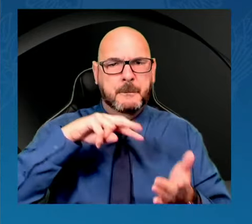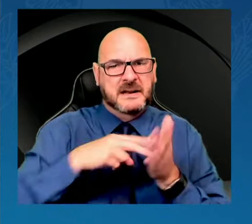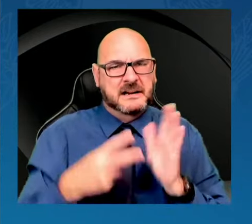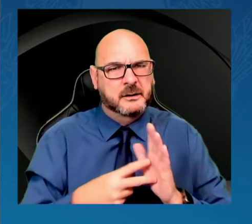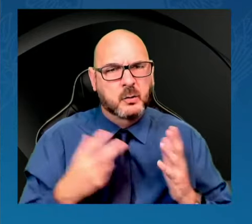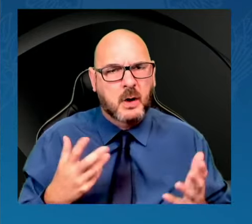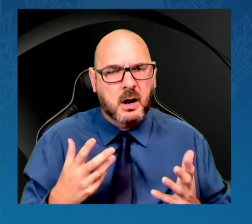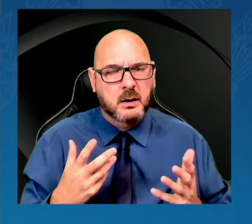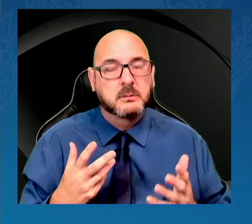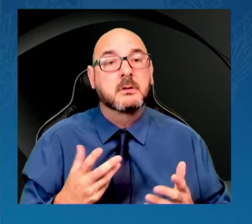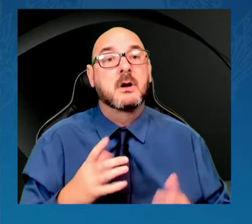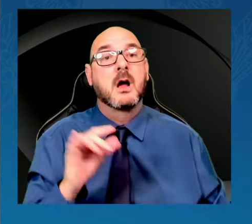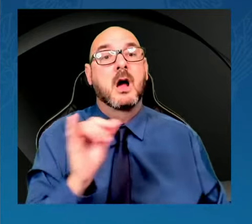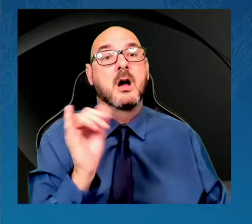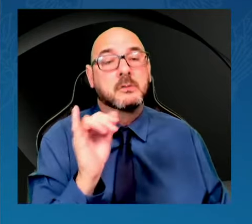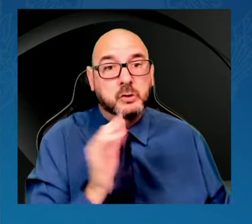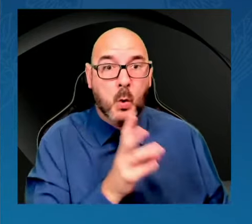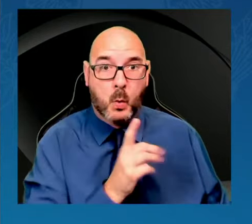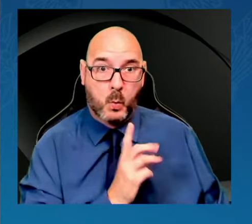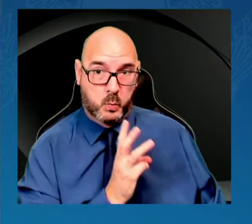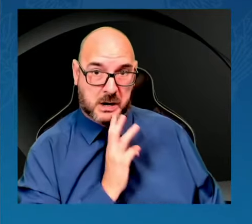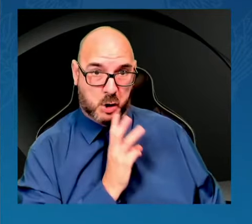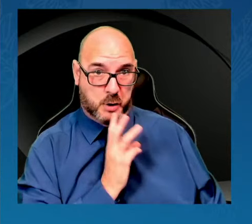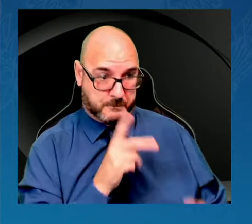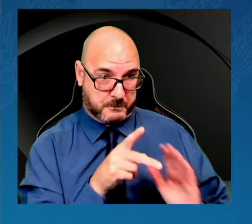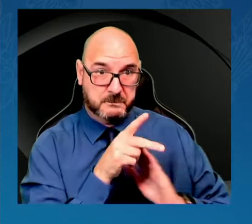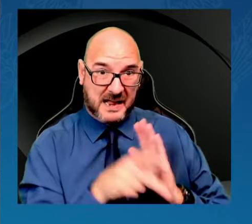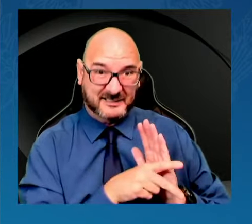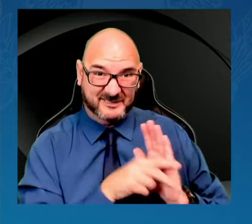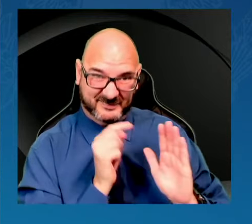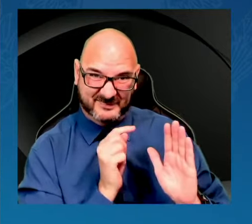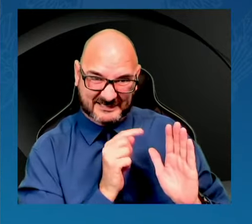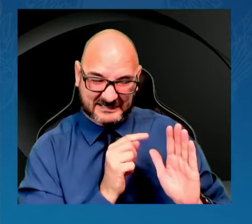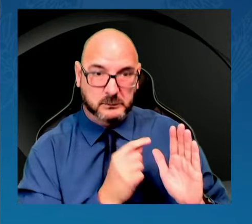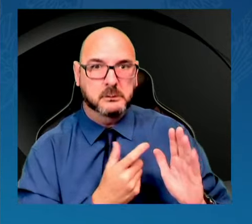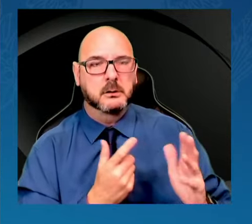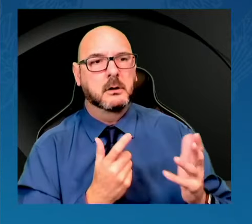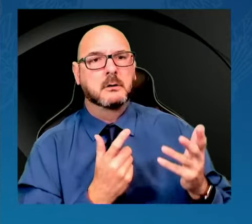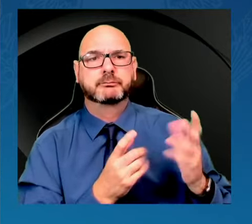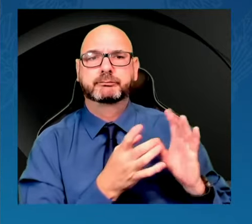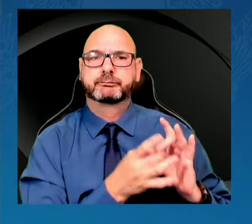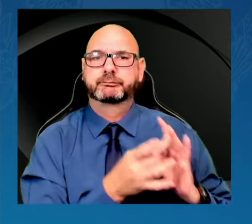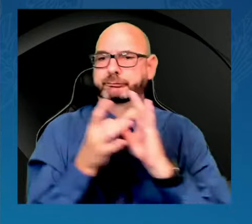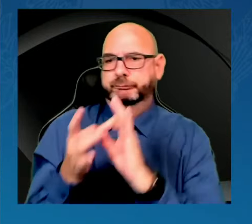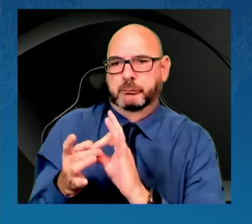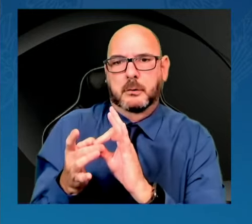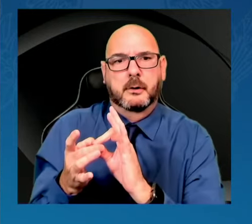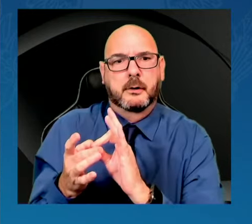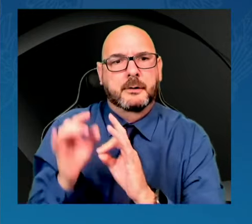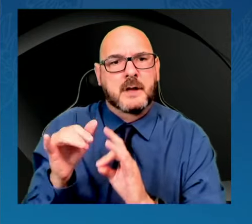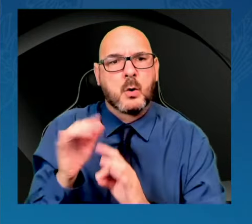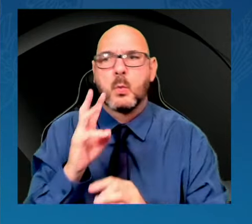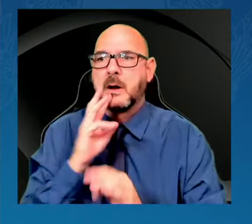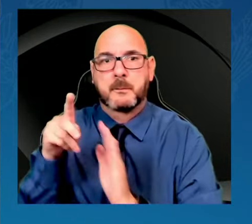And it's -- and I think of it as an extension of water policy and certainly an environmental justice issue and an equity issue.